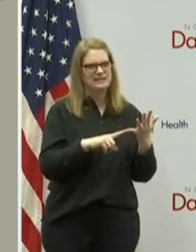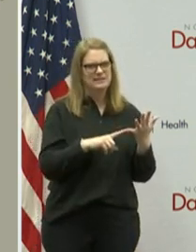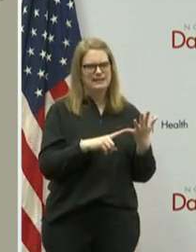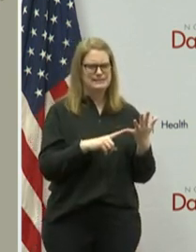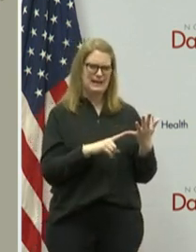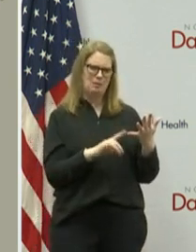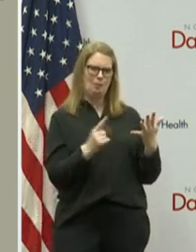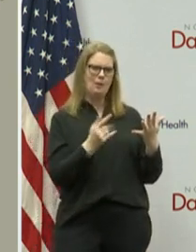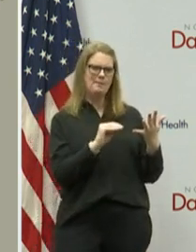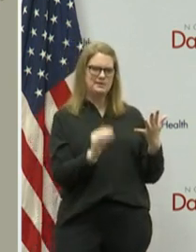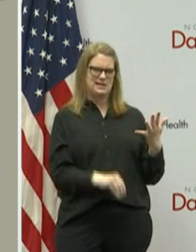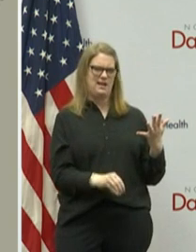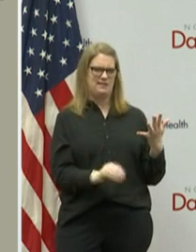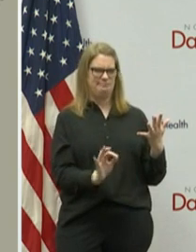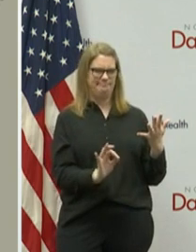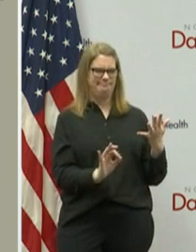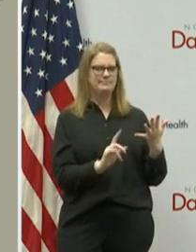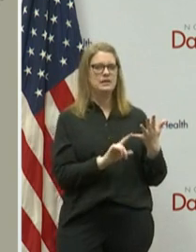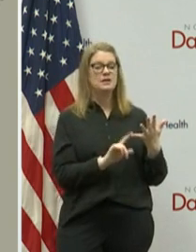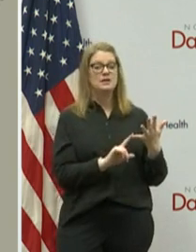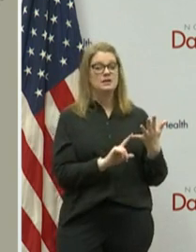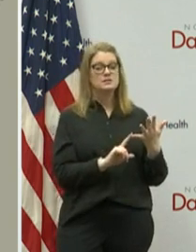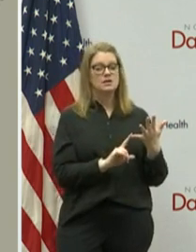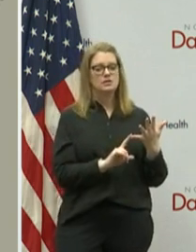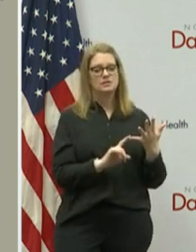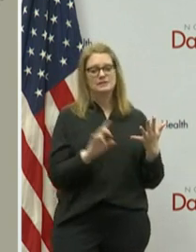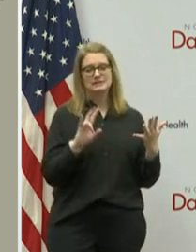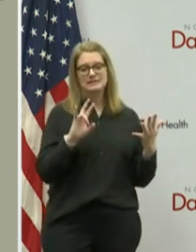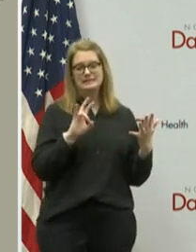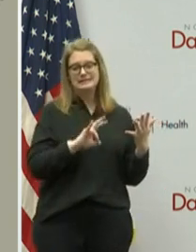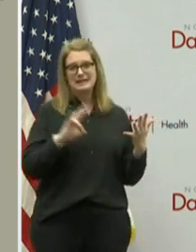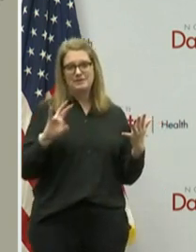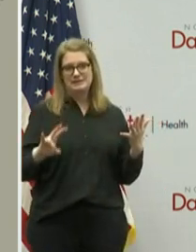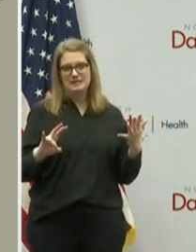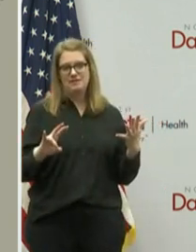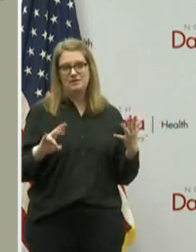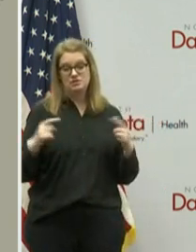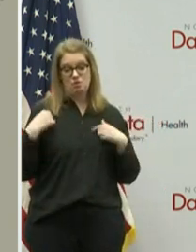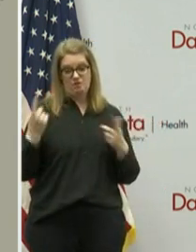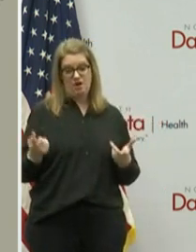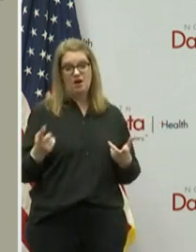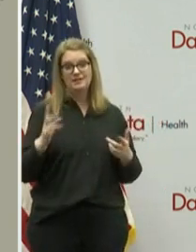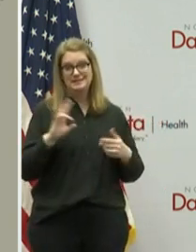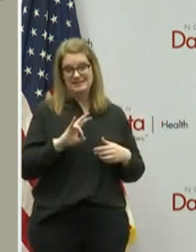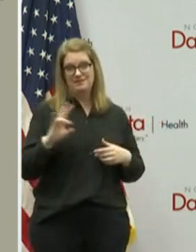SOCIAL DISTANCING AND SO WITH 23 BEDS USED TODAY WHICH IS A NEAR HIGH, THAT IS STILL LIKE 1% OF